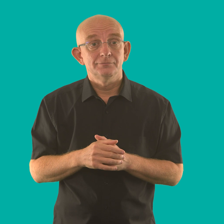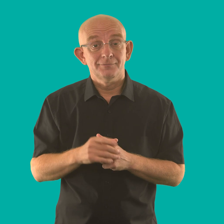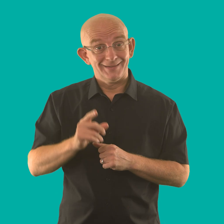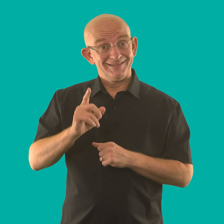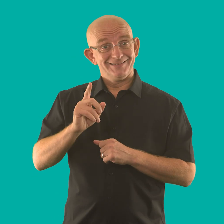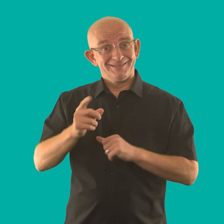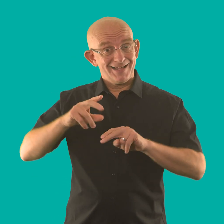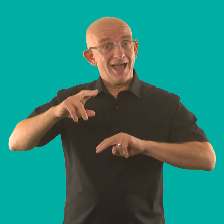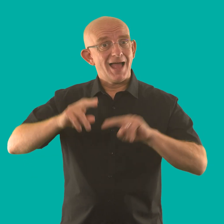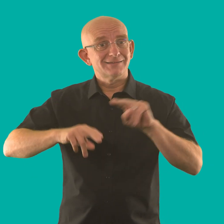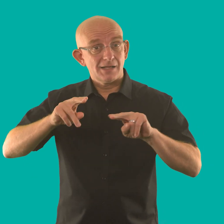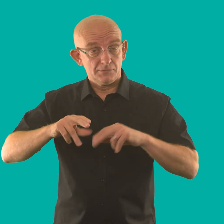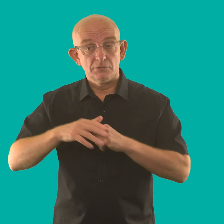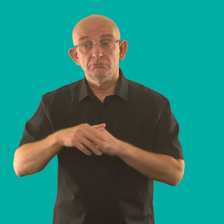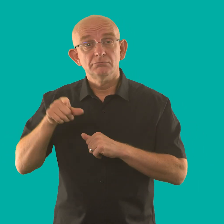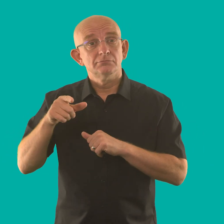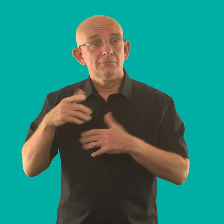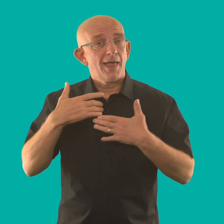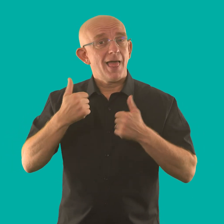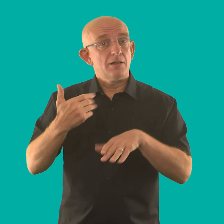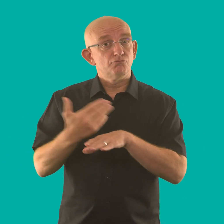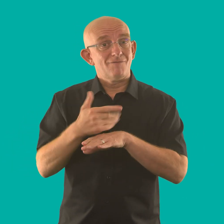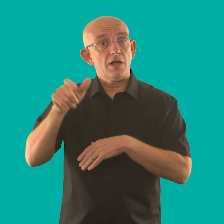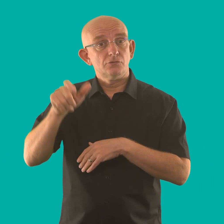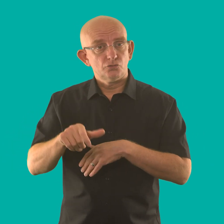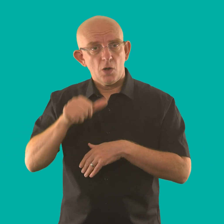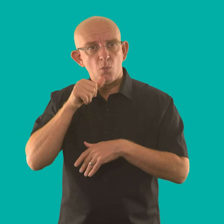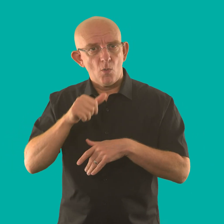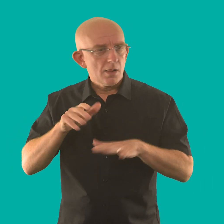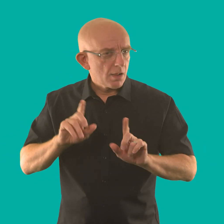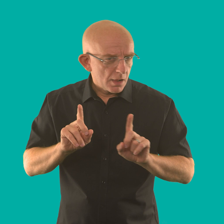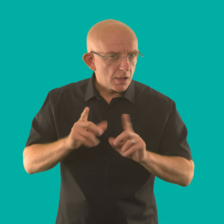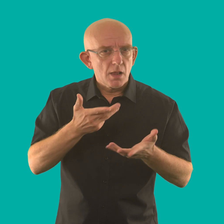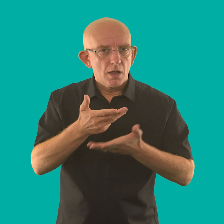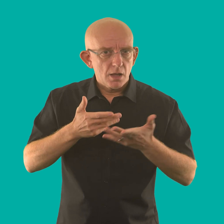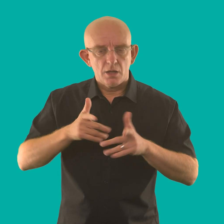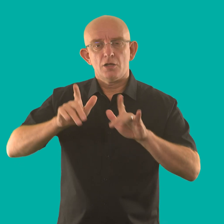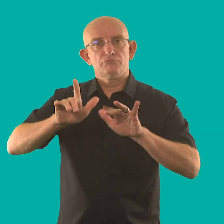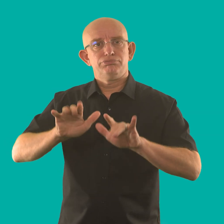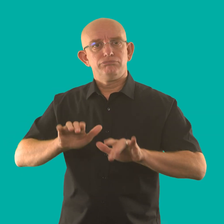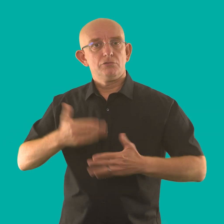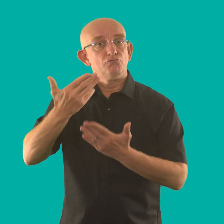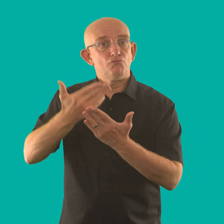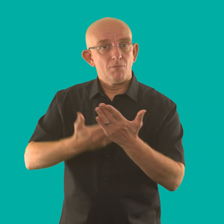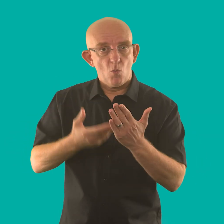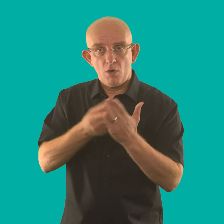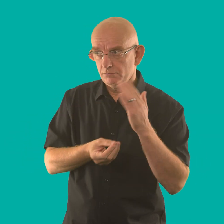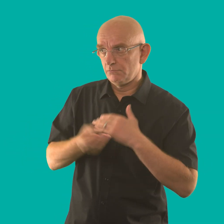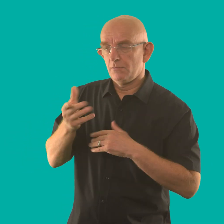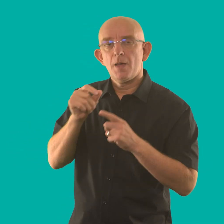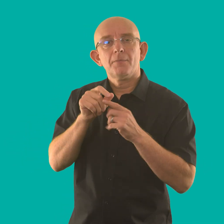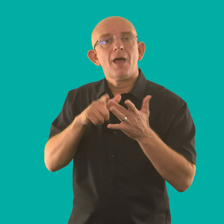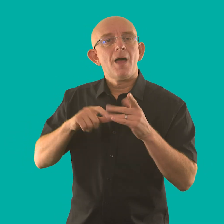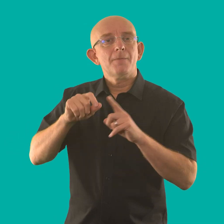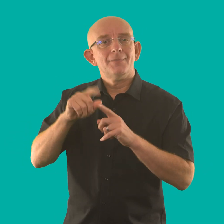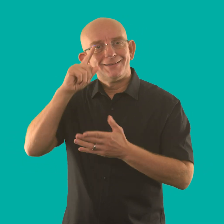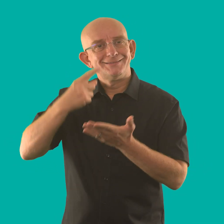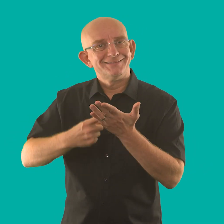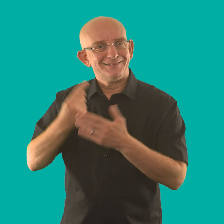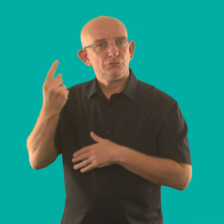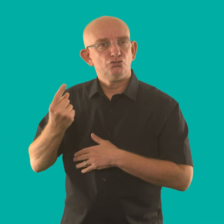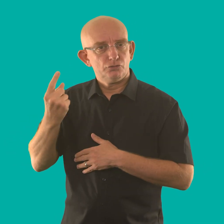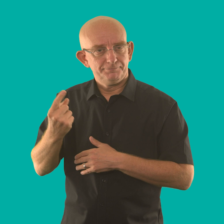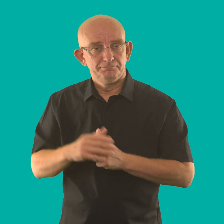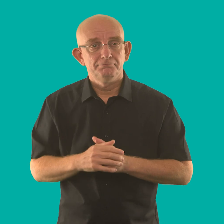During the assessment, the health professional will write a report for the PIP decision maker.